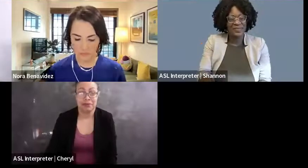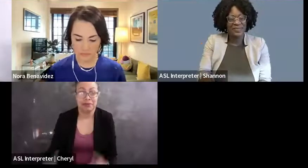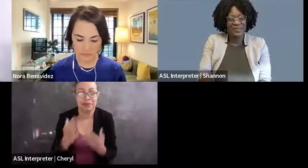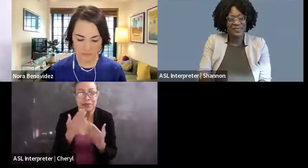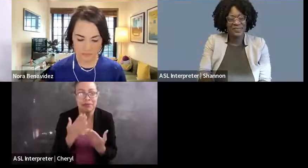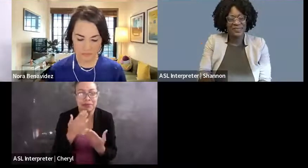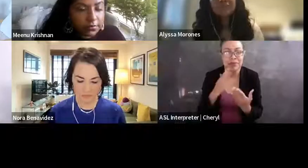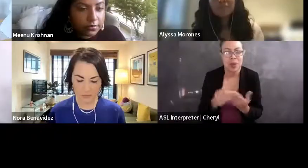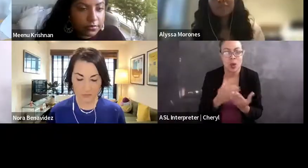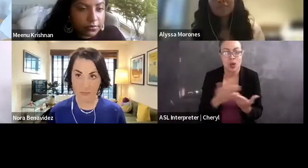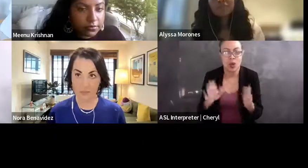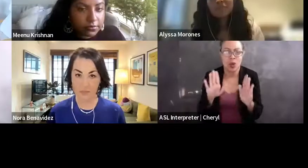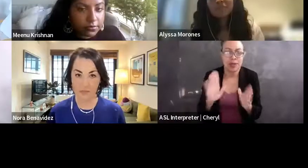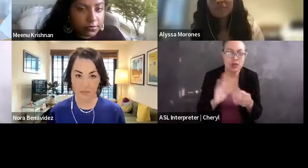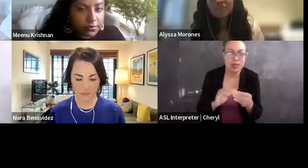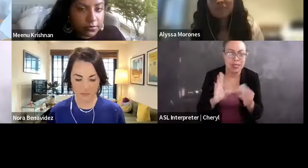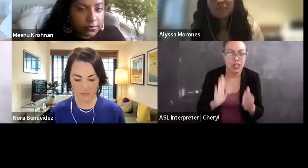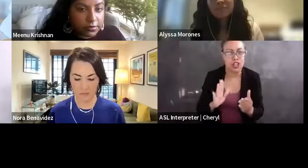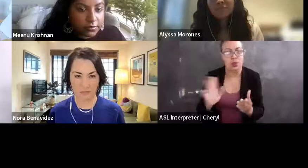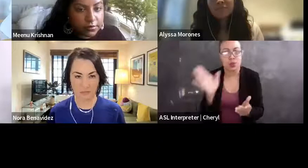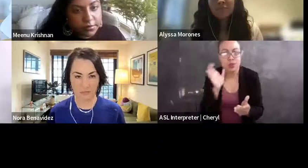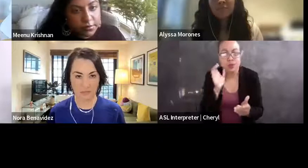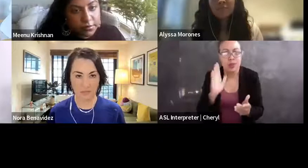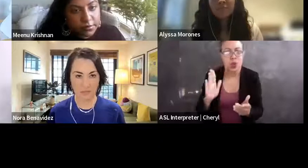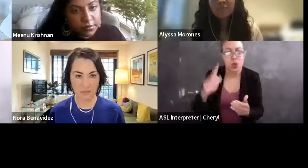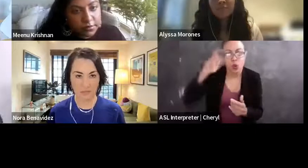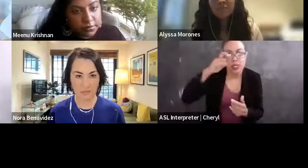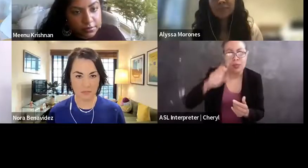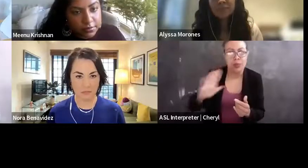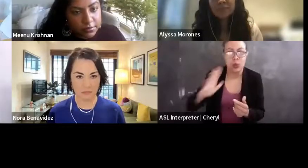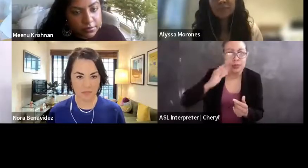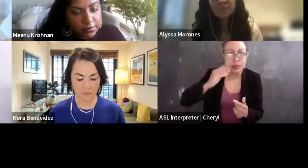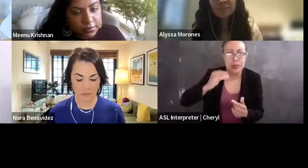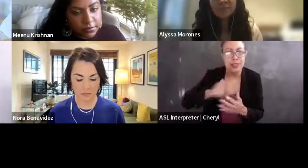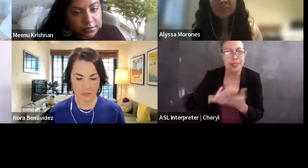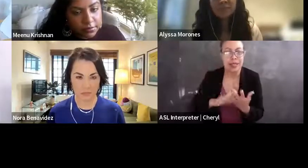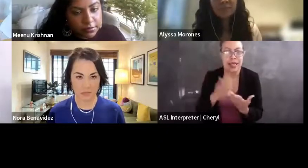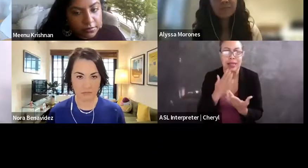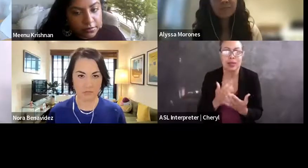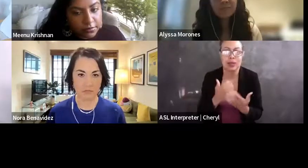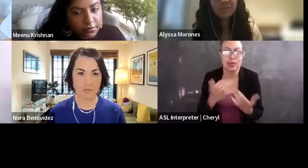and hear your wisdom and your experiences. And, you know, so thank you just so much for taking the time